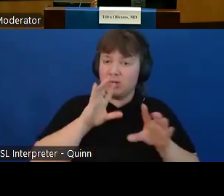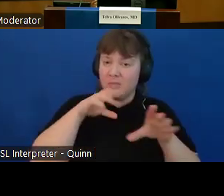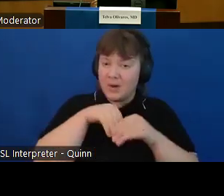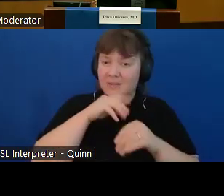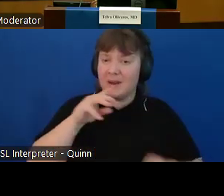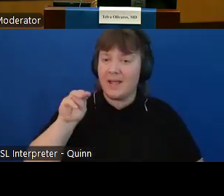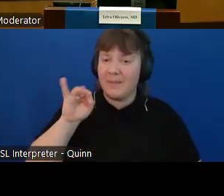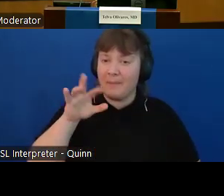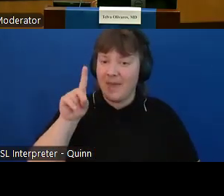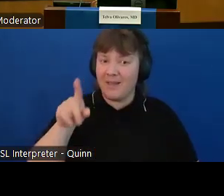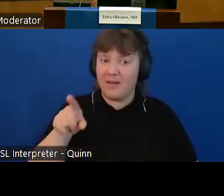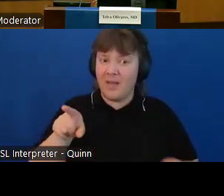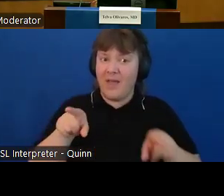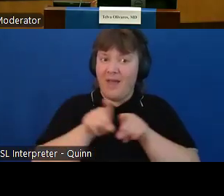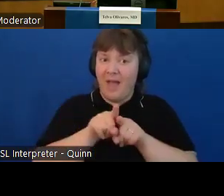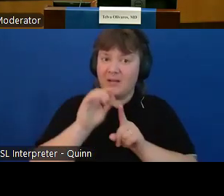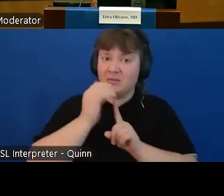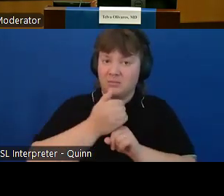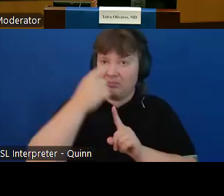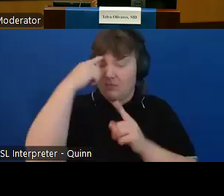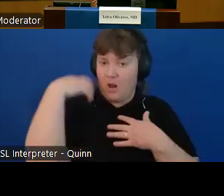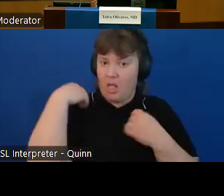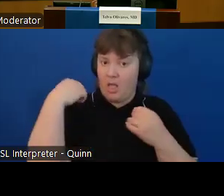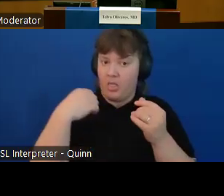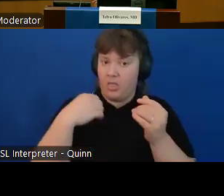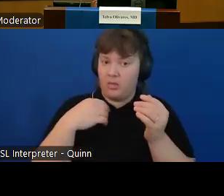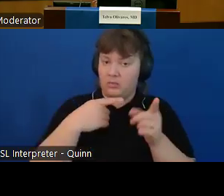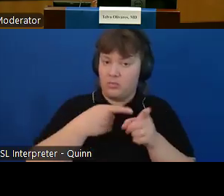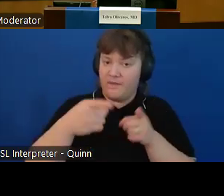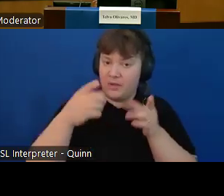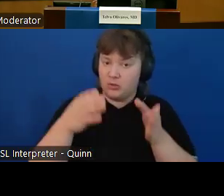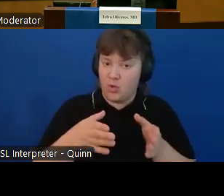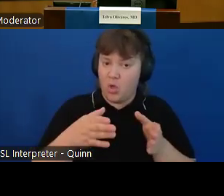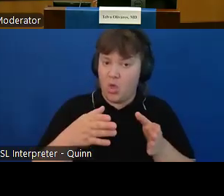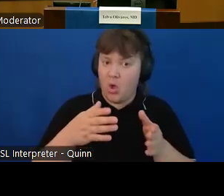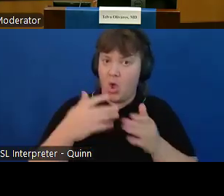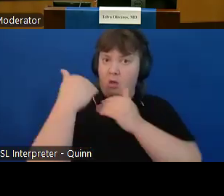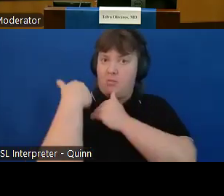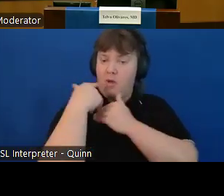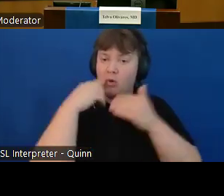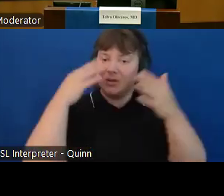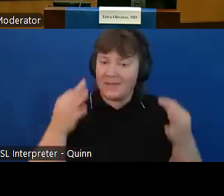health professional charged with making that uh uh decision about the presence of decisional